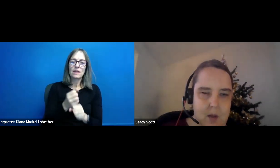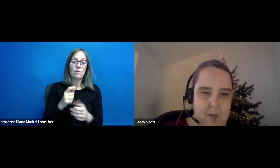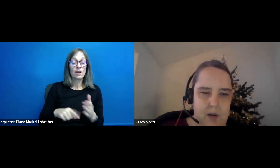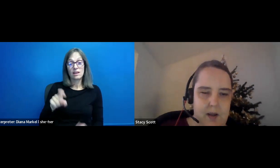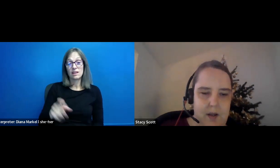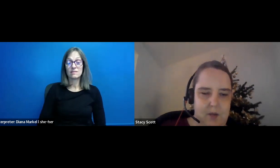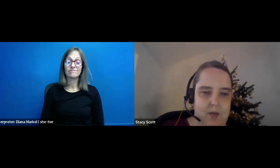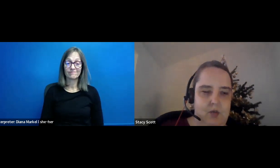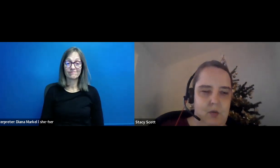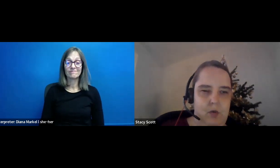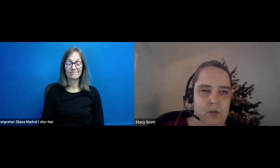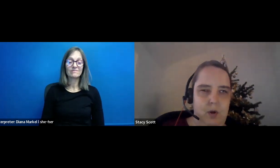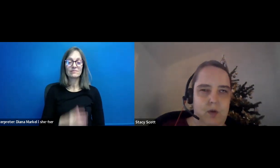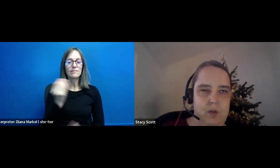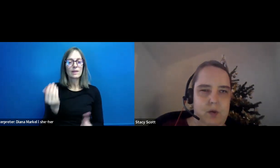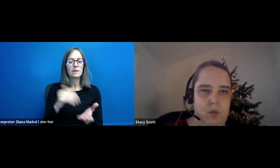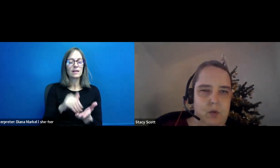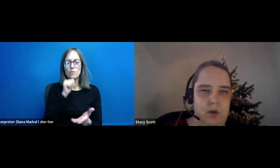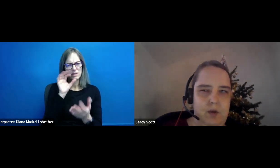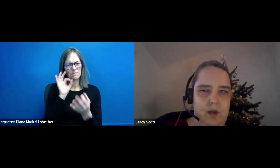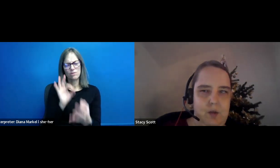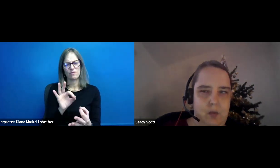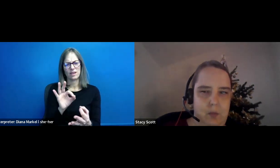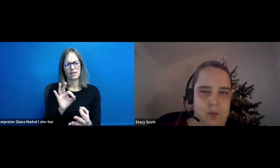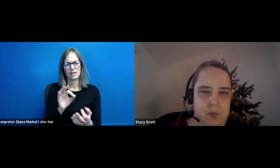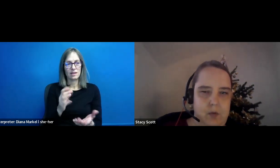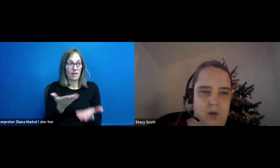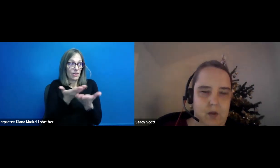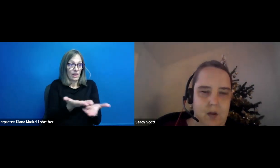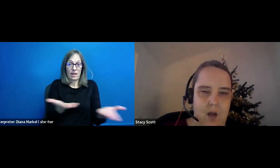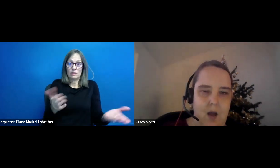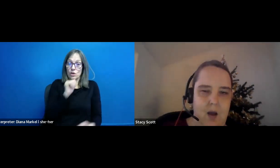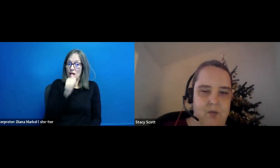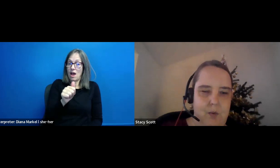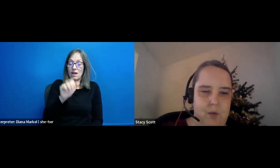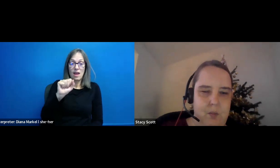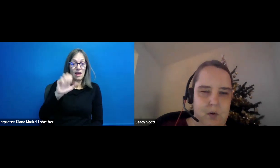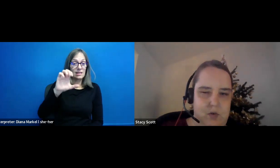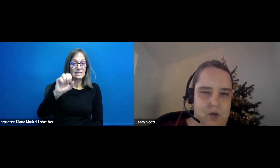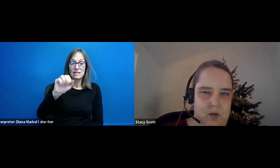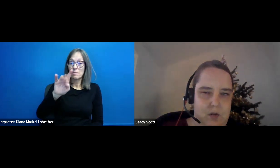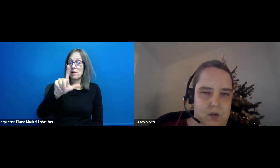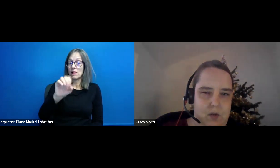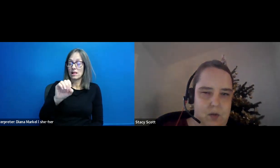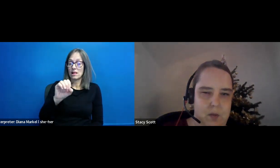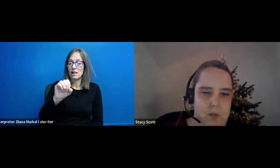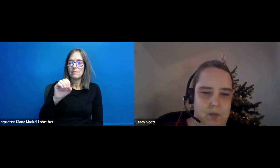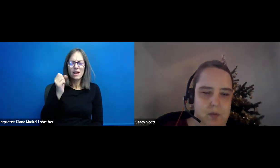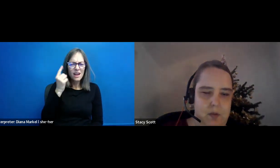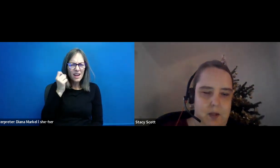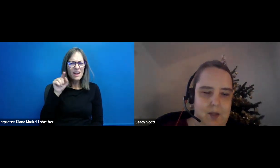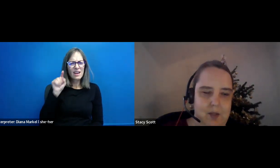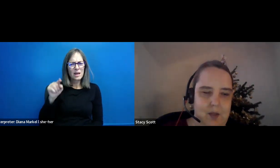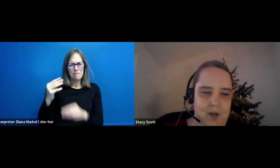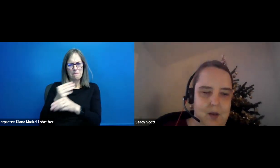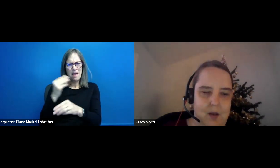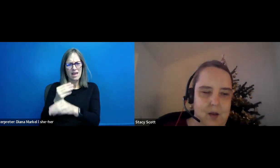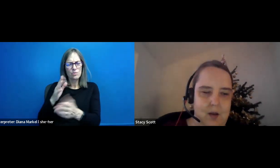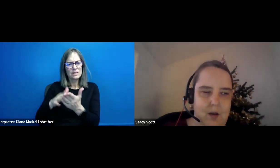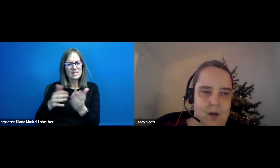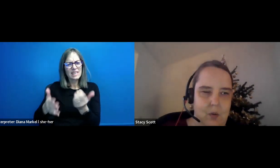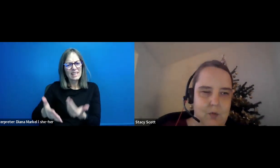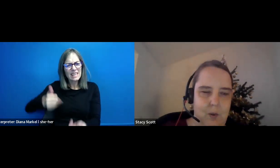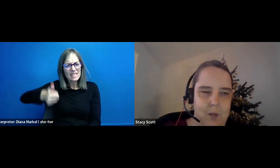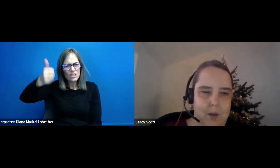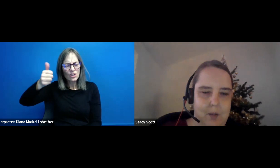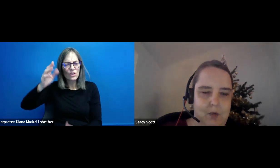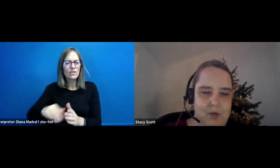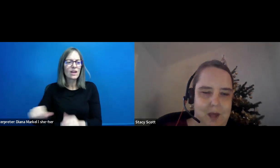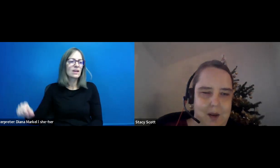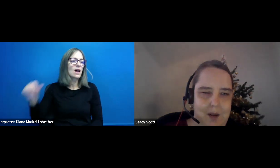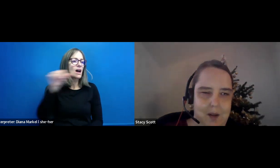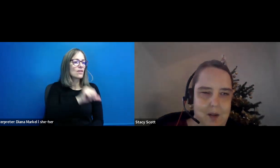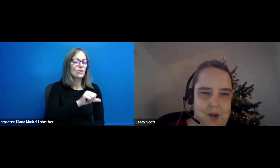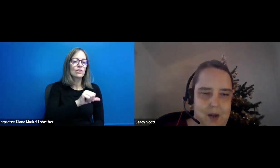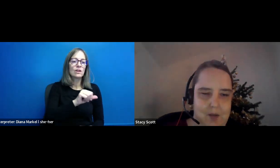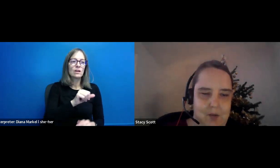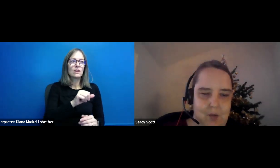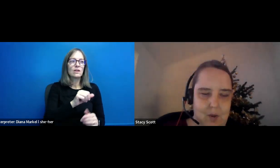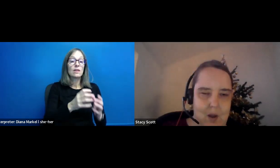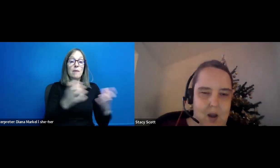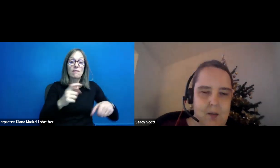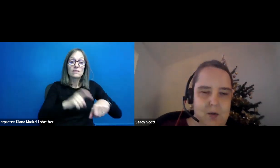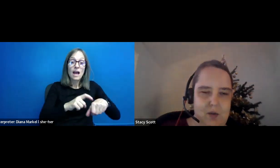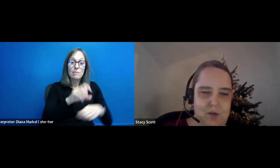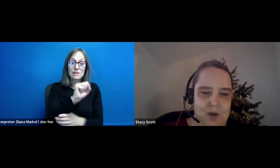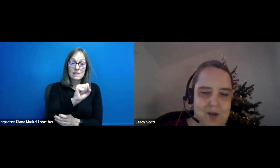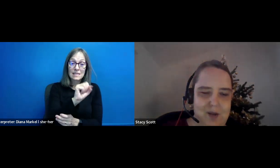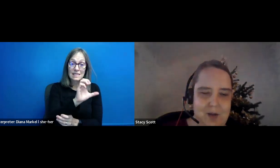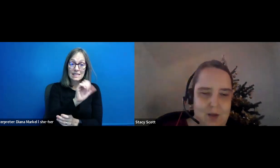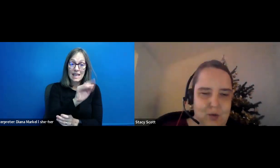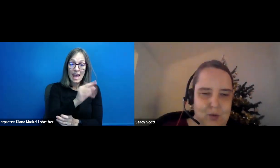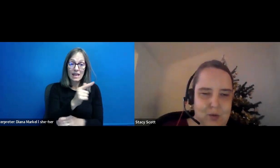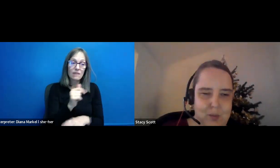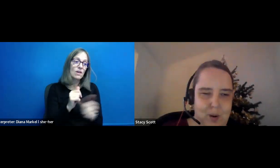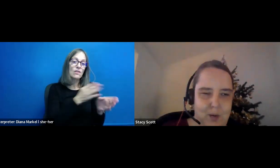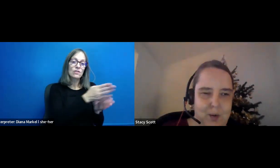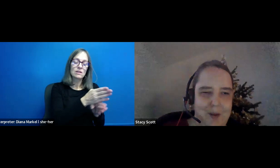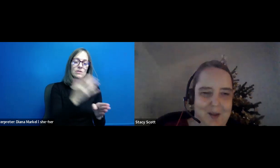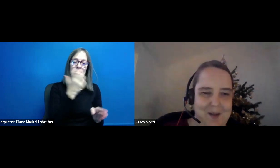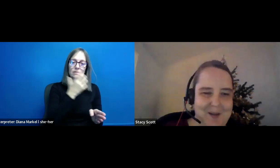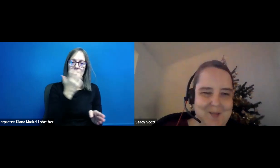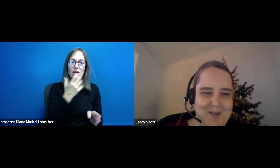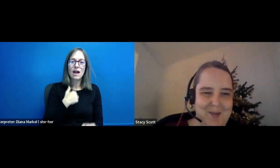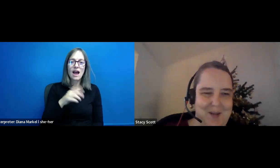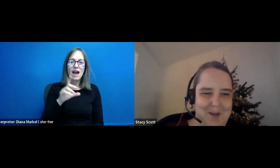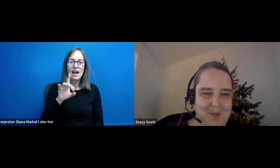Stacy Scott: But it again, as I mentioned it, wasn't perfect, because it wasn't accessible; but certainly I found it much easier than the lengthy and overwhelming amount of scanning that I had to do, and I must confess I did get to go to the bar now and again, just now and again.